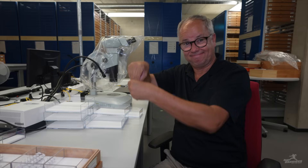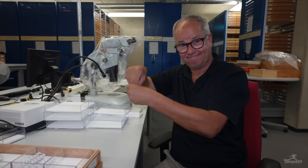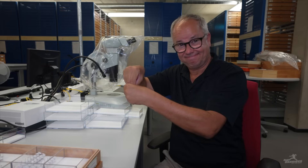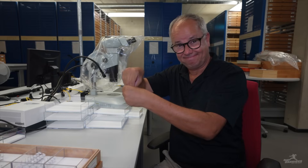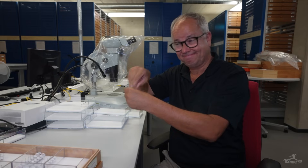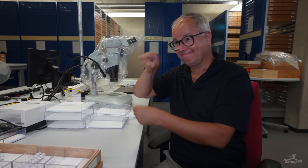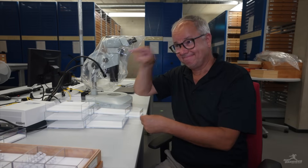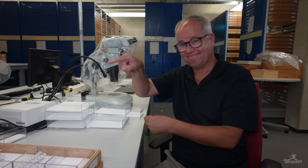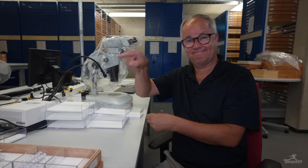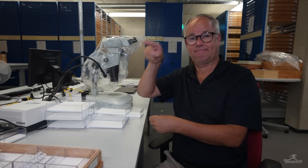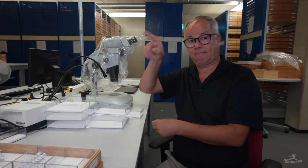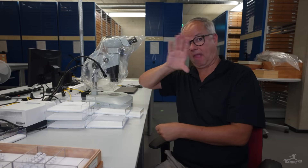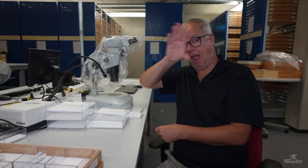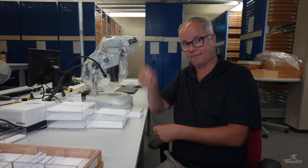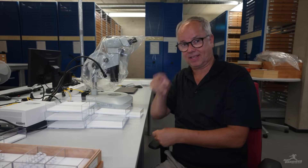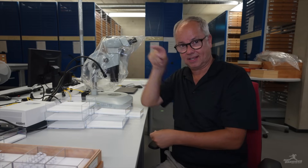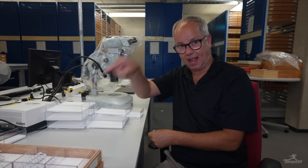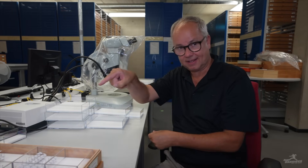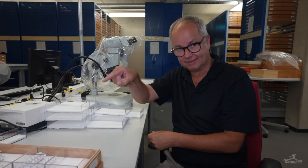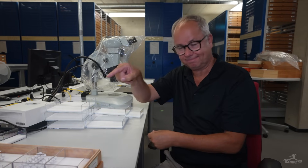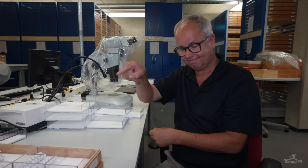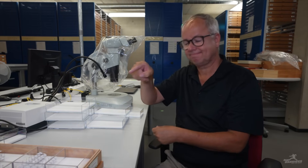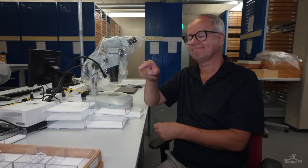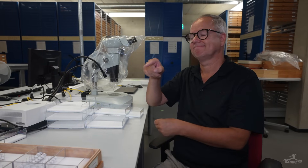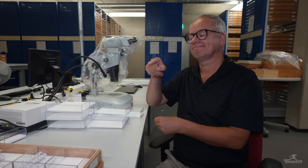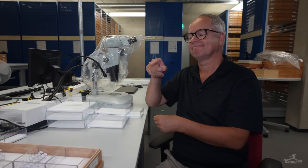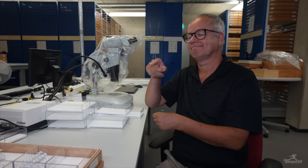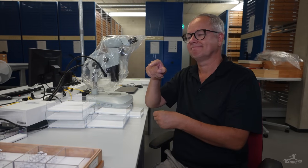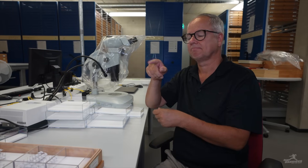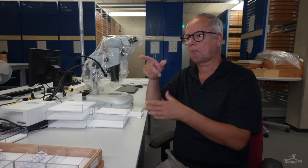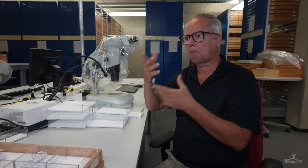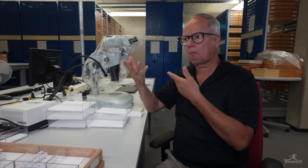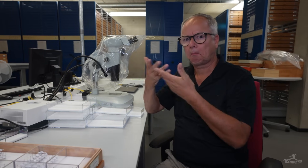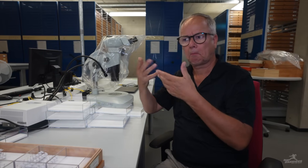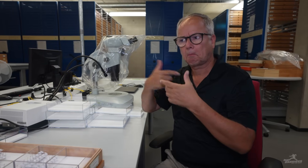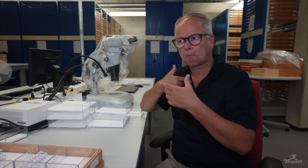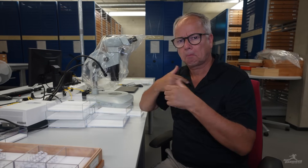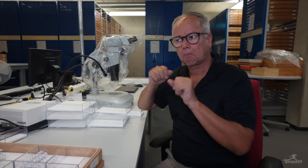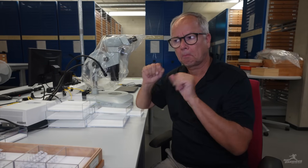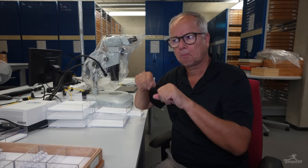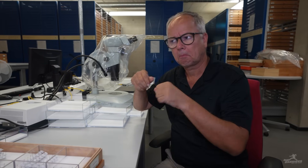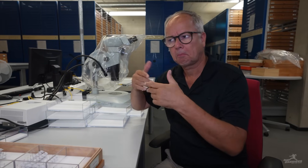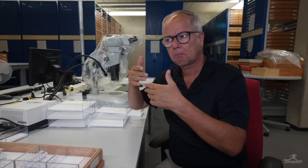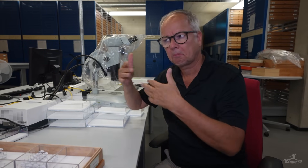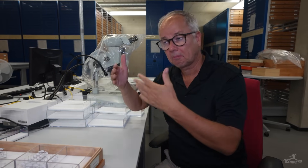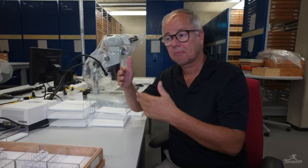in Africa independently, it was a great experience.